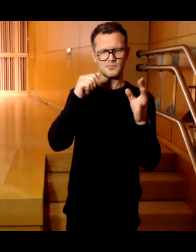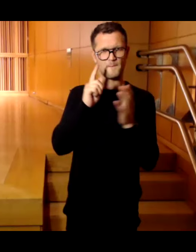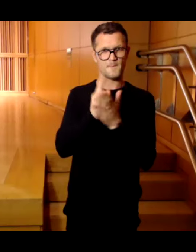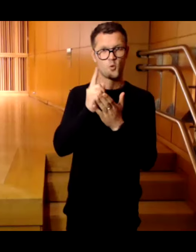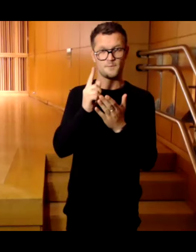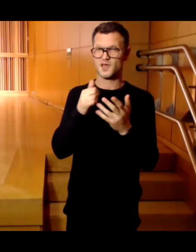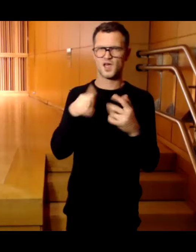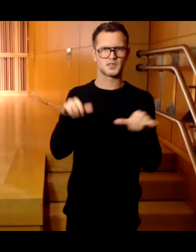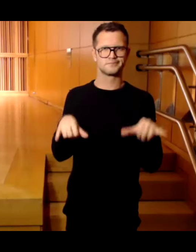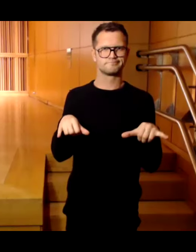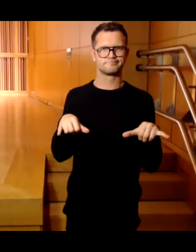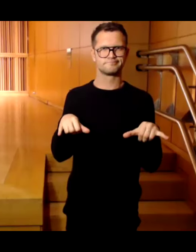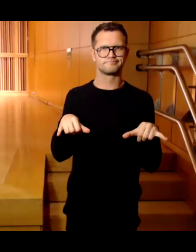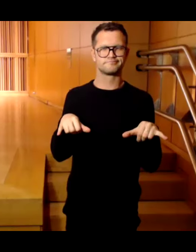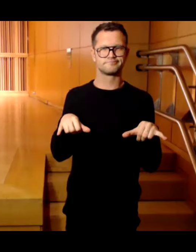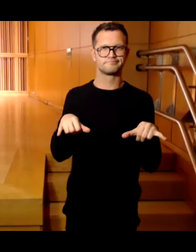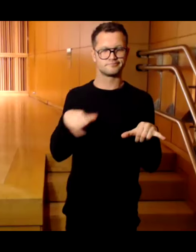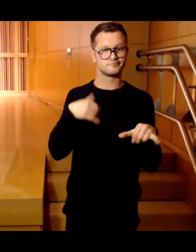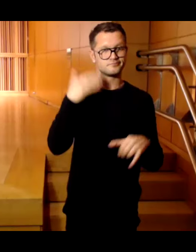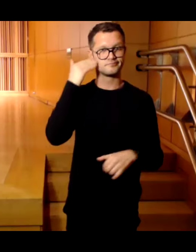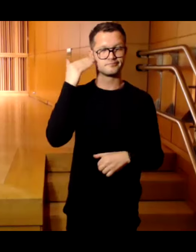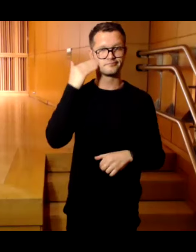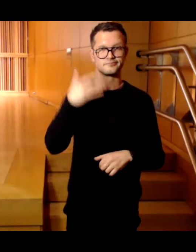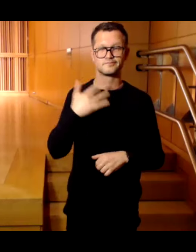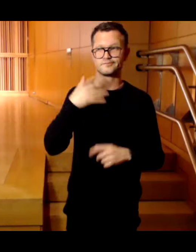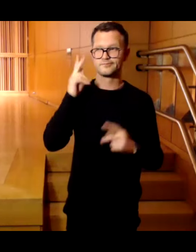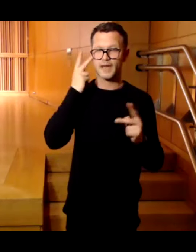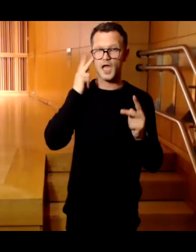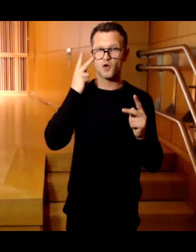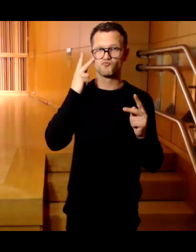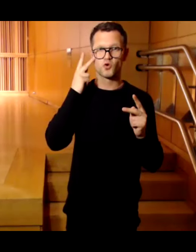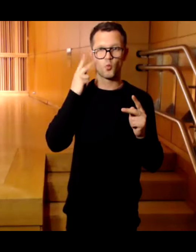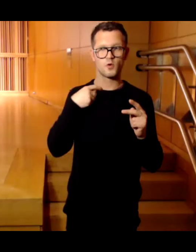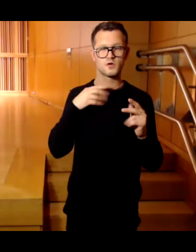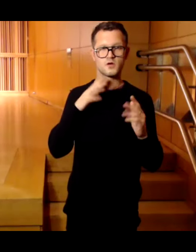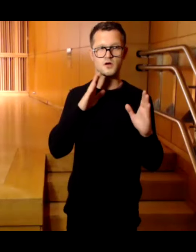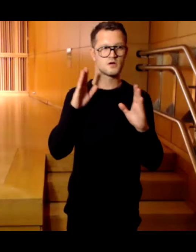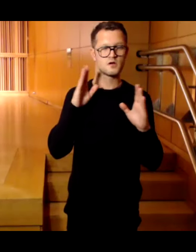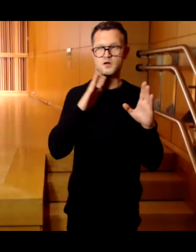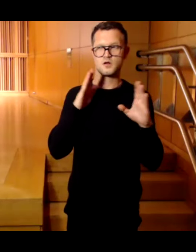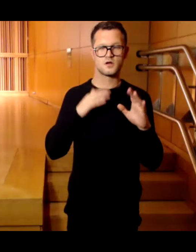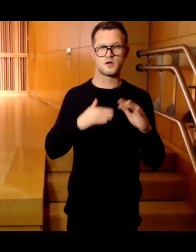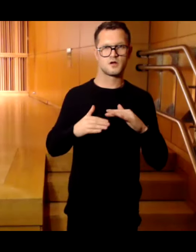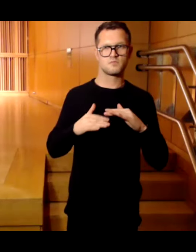I know the feel of paranoia. itching its way ever more deeply into ripening bones.